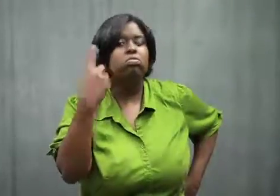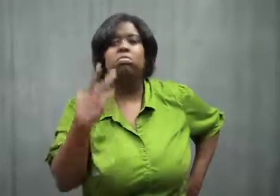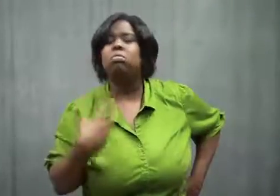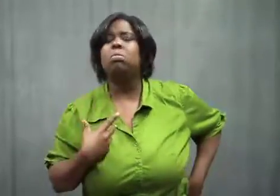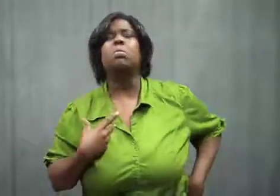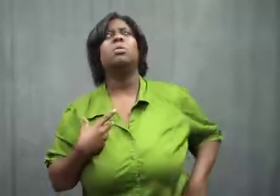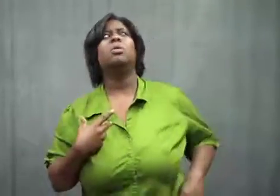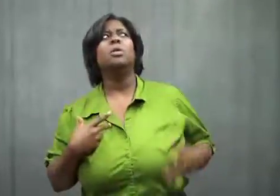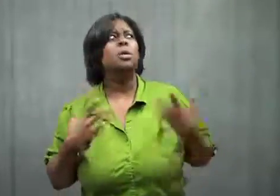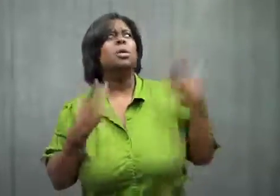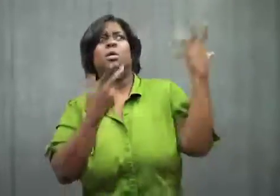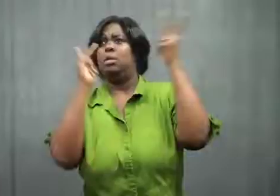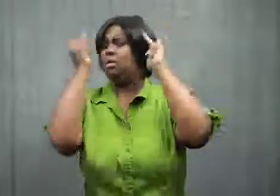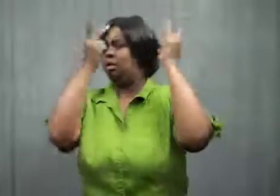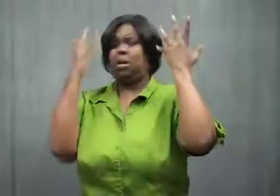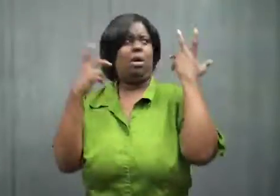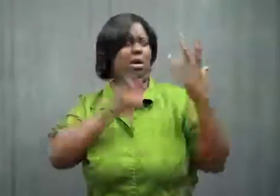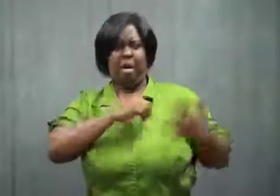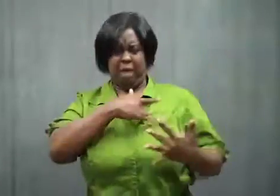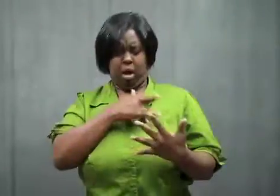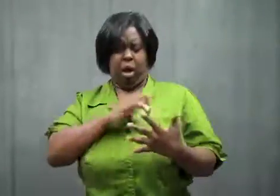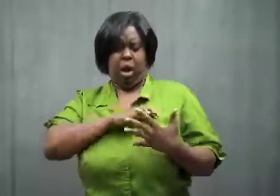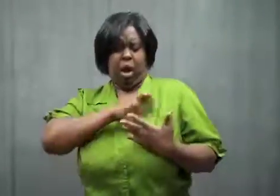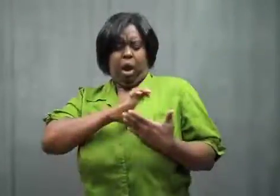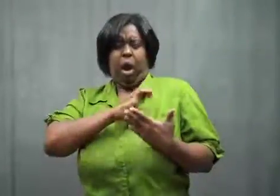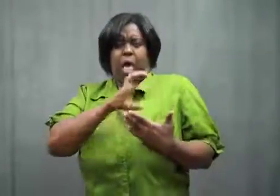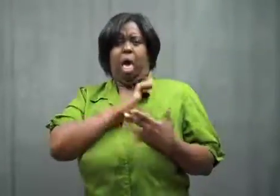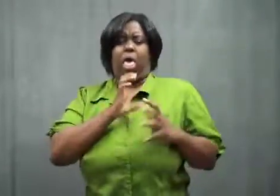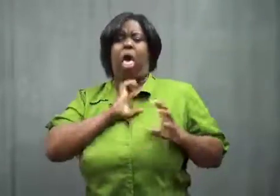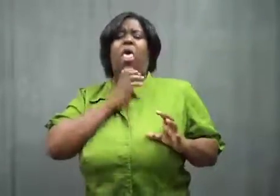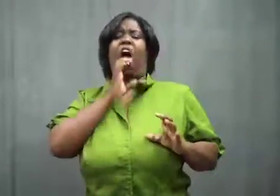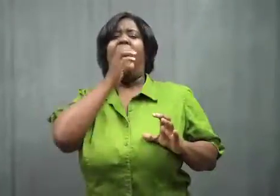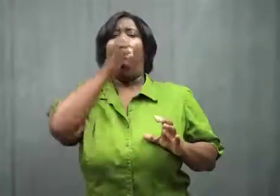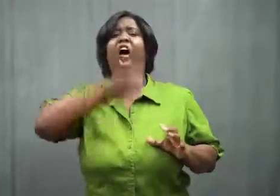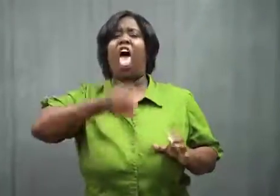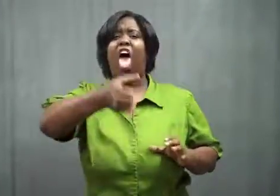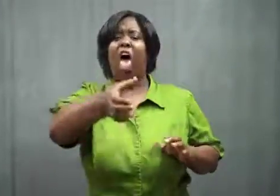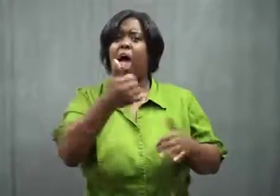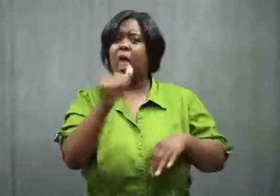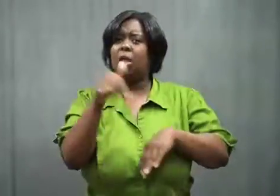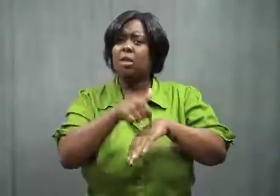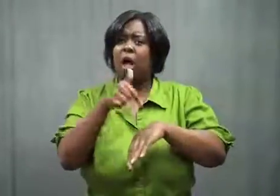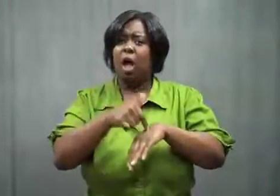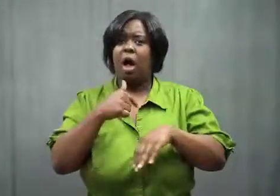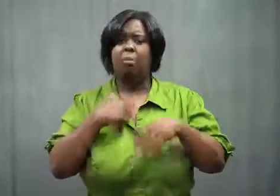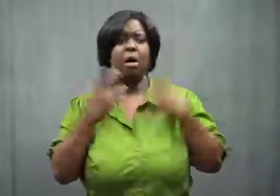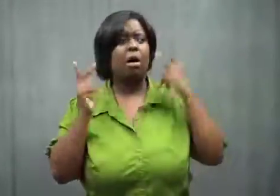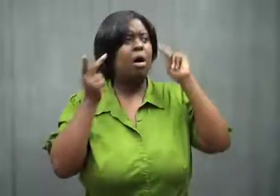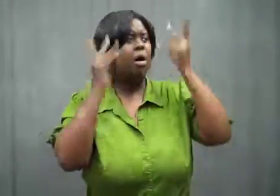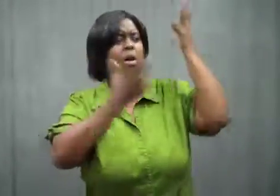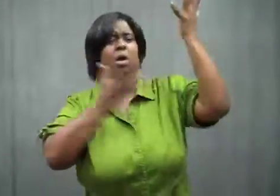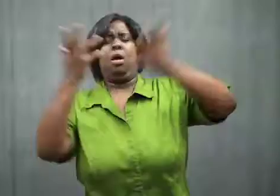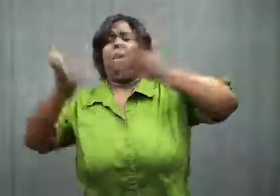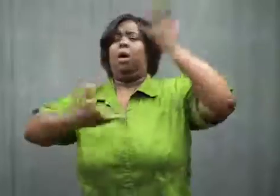I was scared and paranoid. My heart was thumping and about to jump out my mouth!